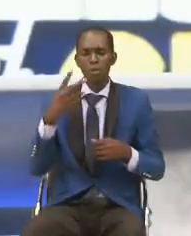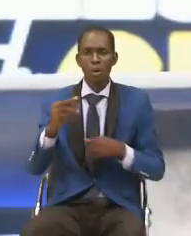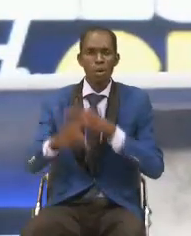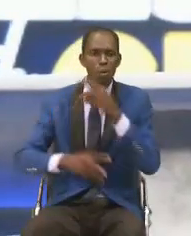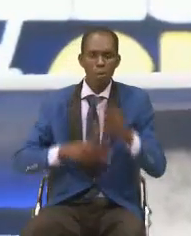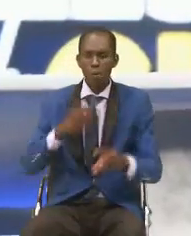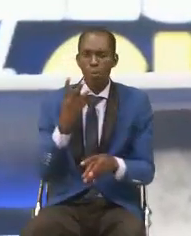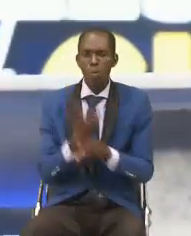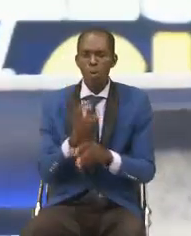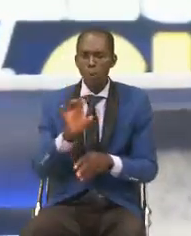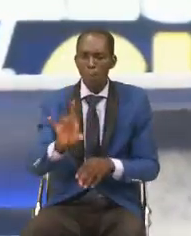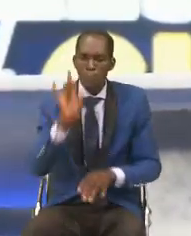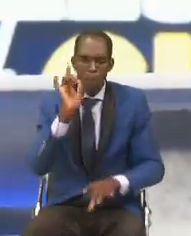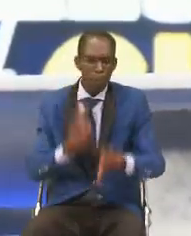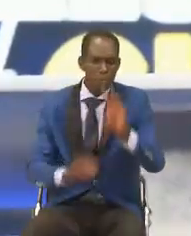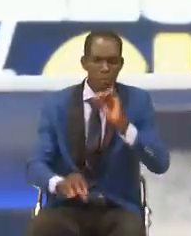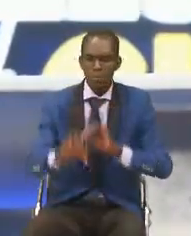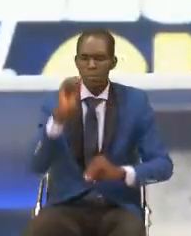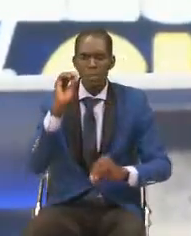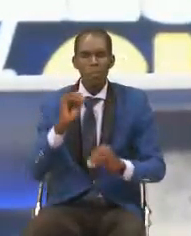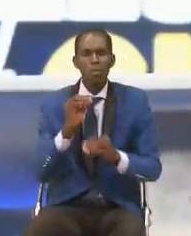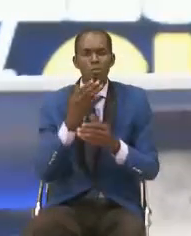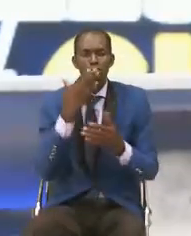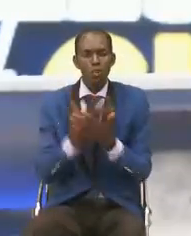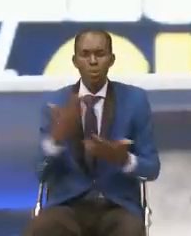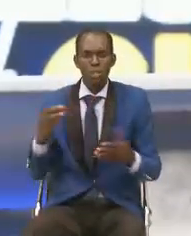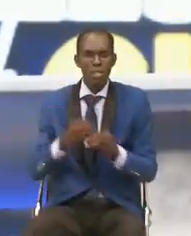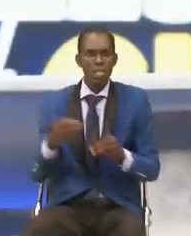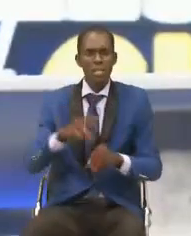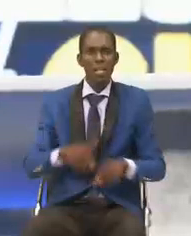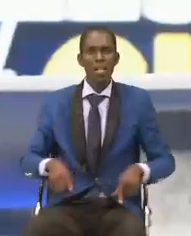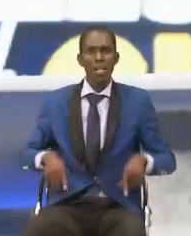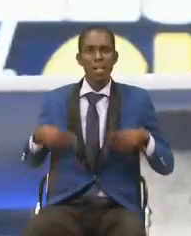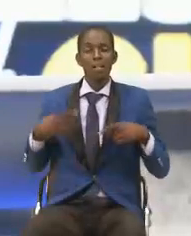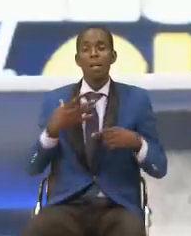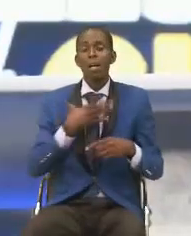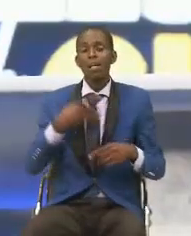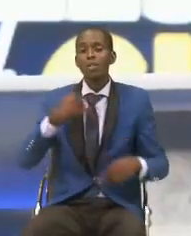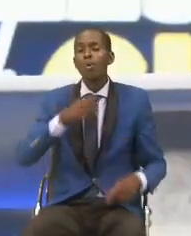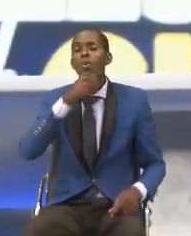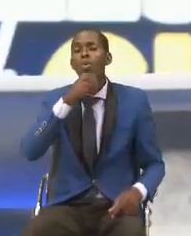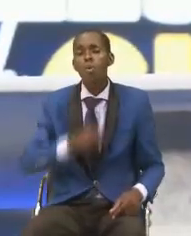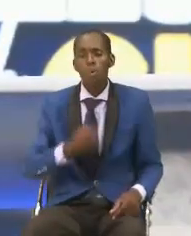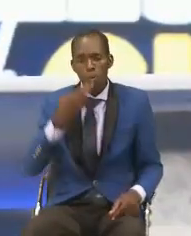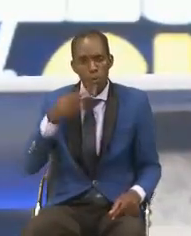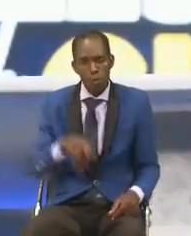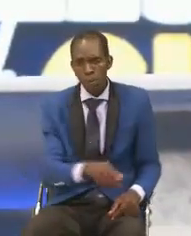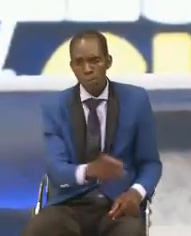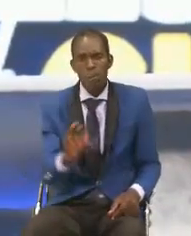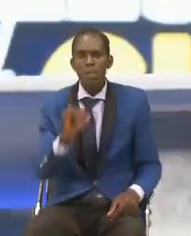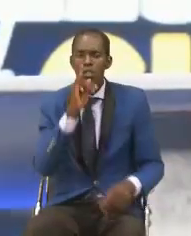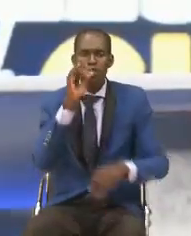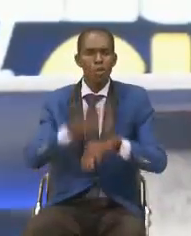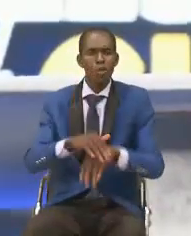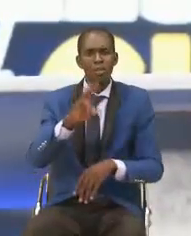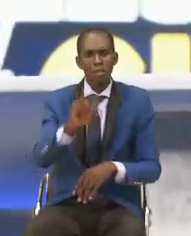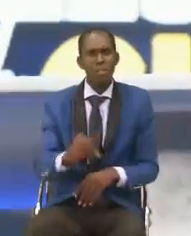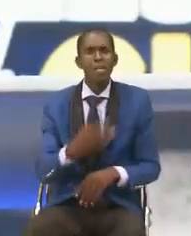evil vultures of the world picking up all the good things in their lives and then they all sapping